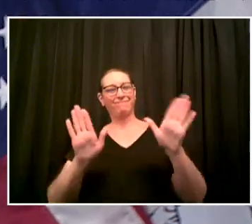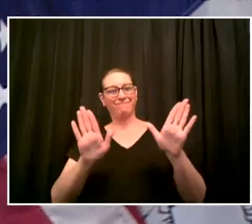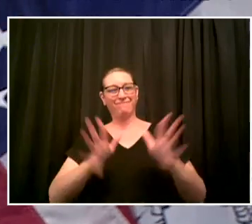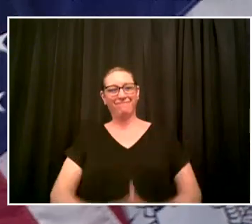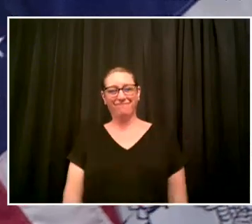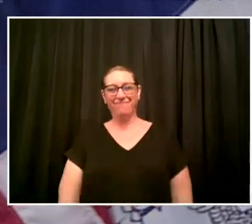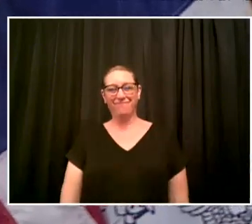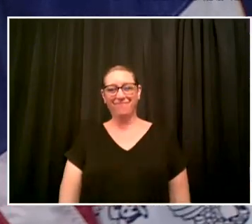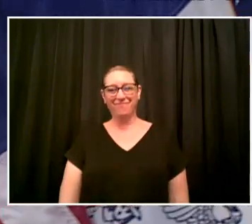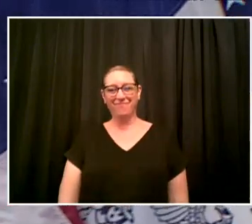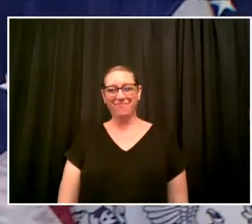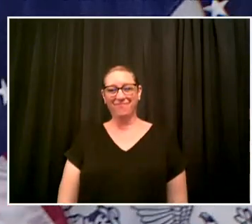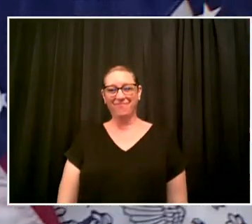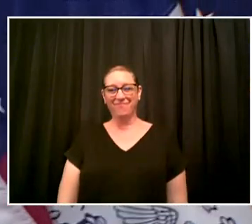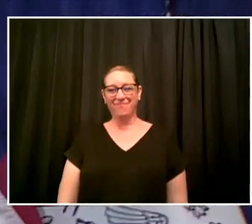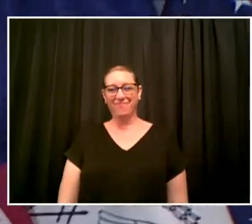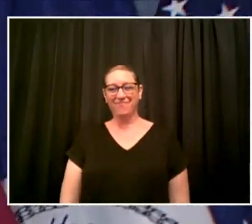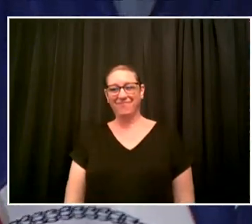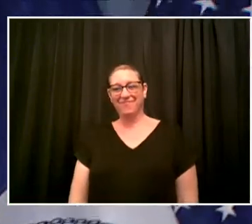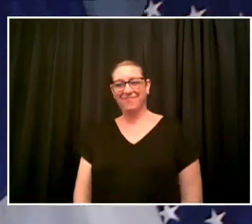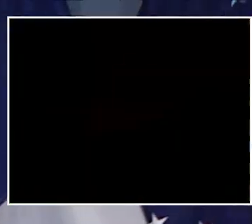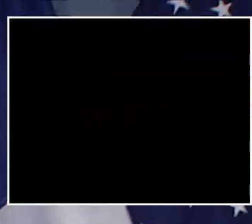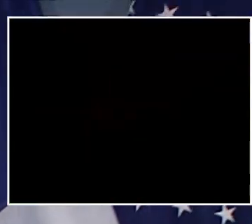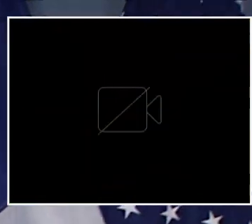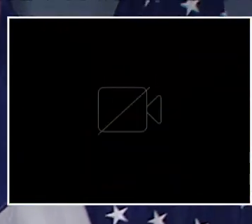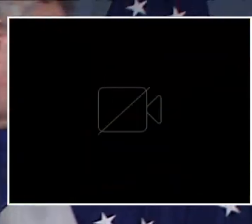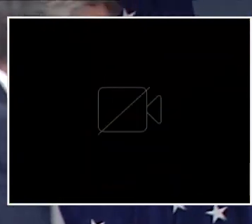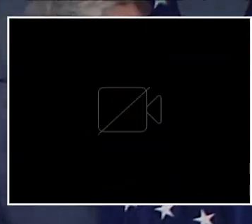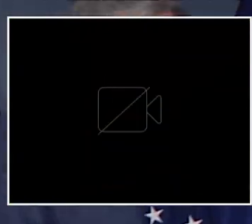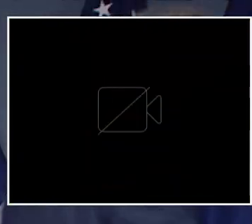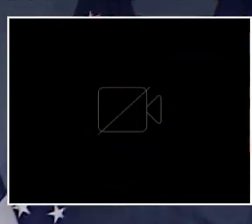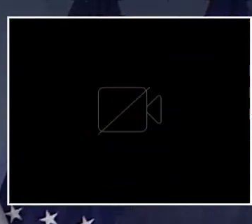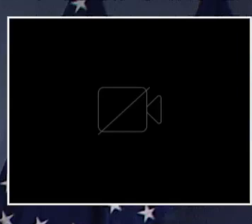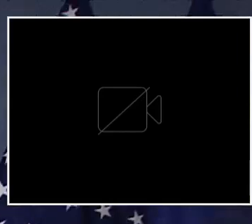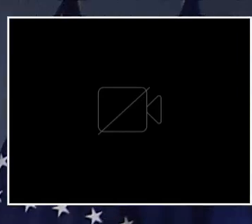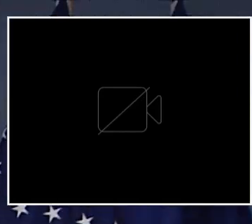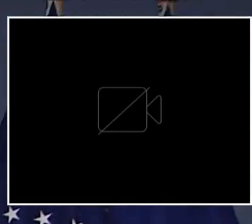TODAY. TAKE CARE NOW.U,Y■